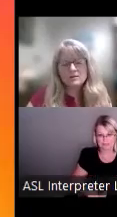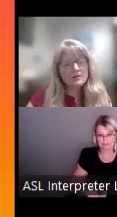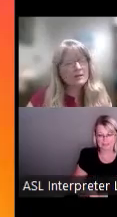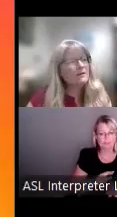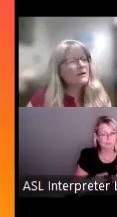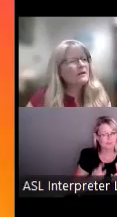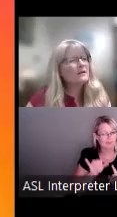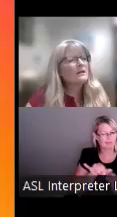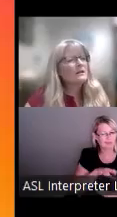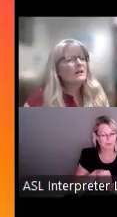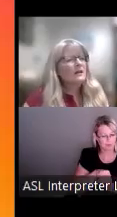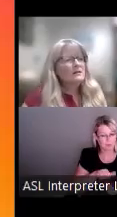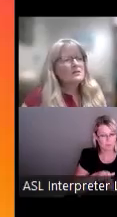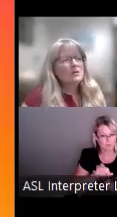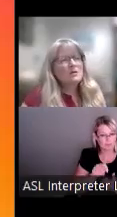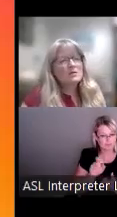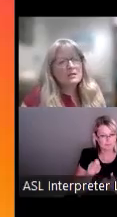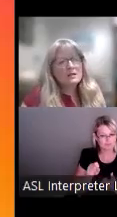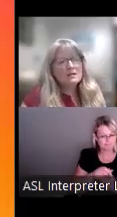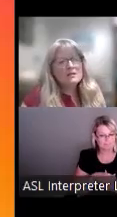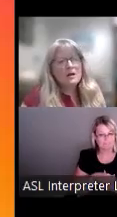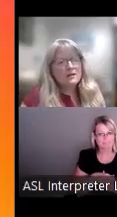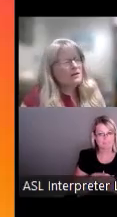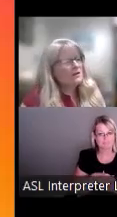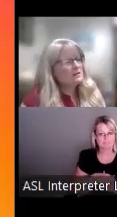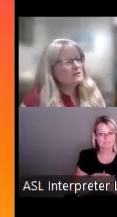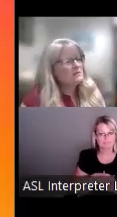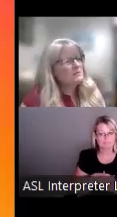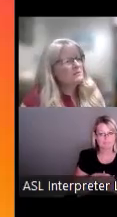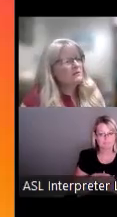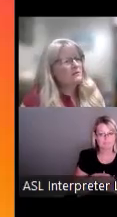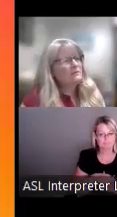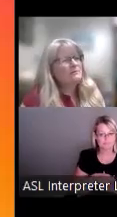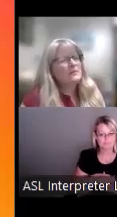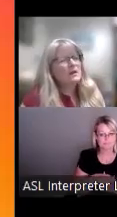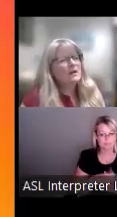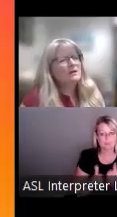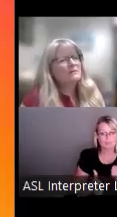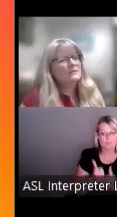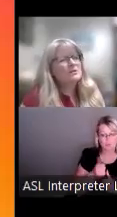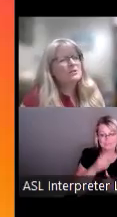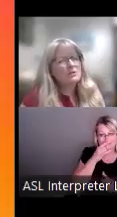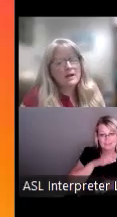included in that, and so most kids on the autism spectrum do